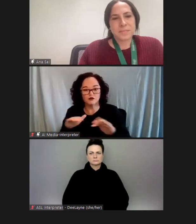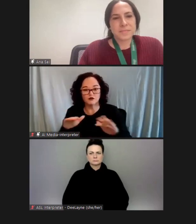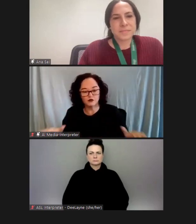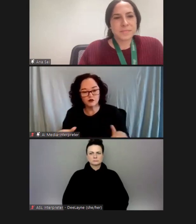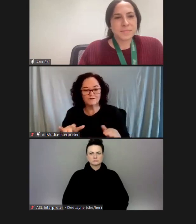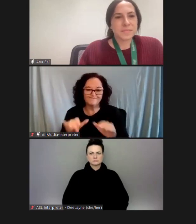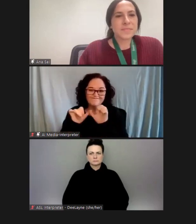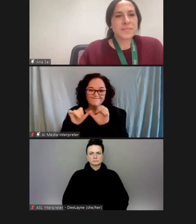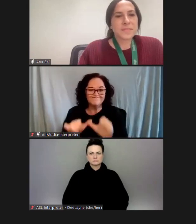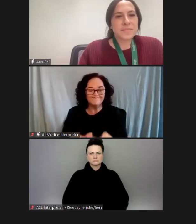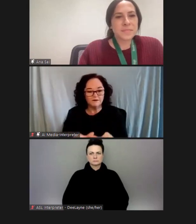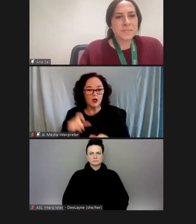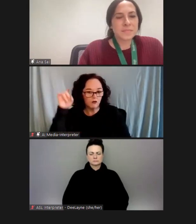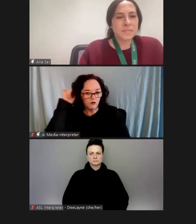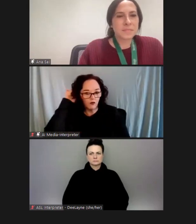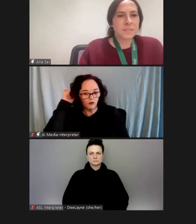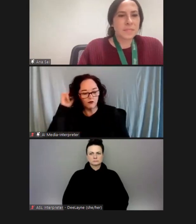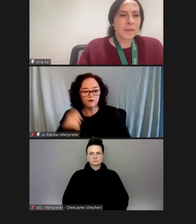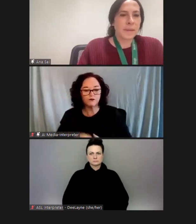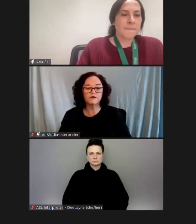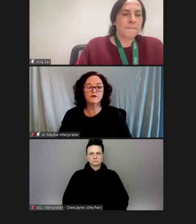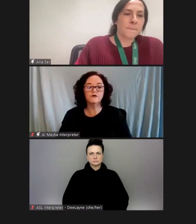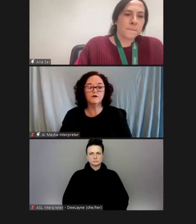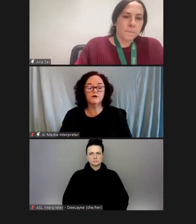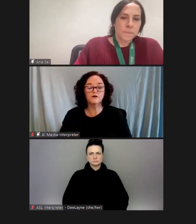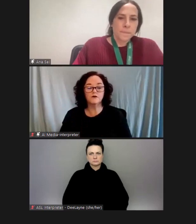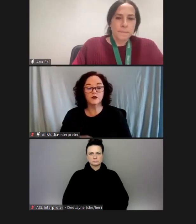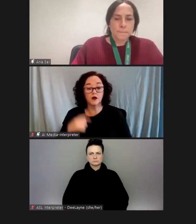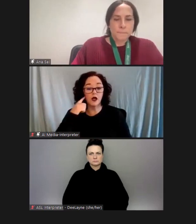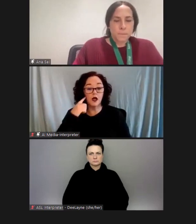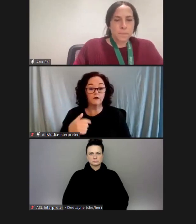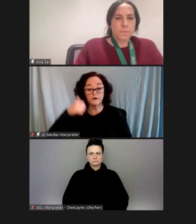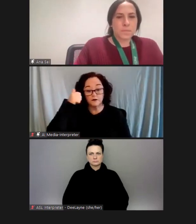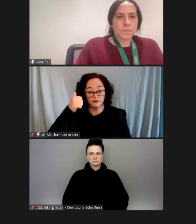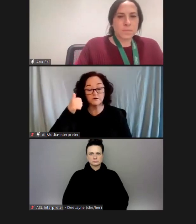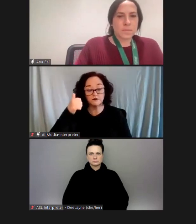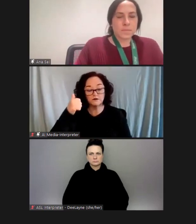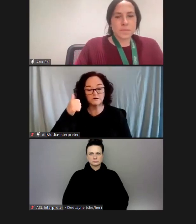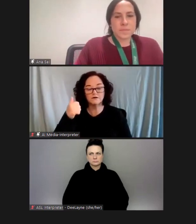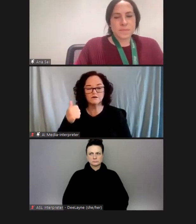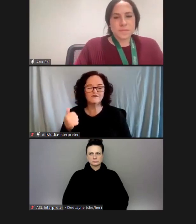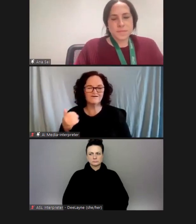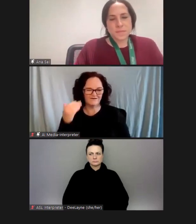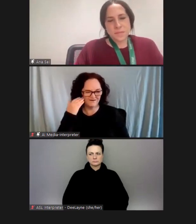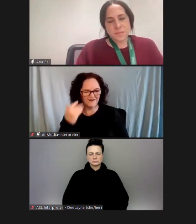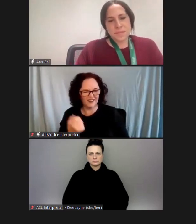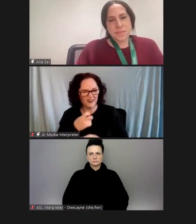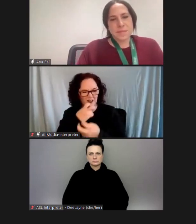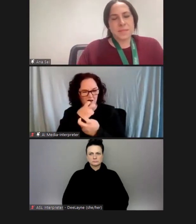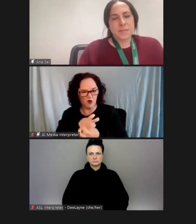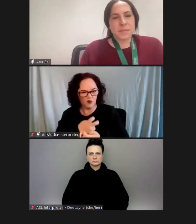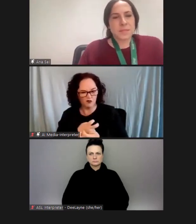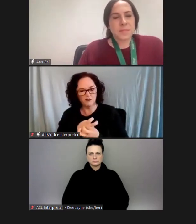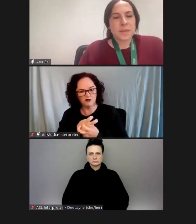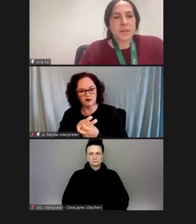device so for amplification for these kids we talked about the bone conduction